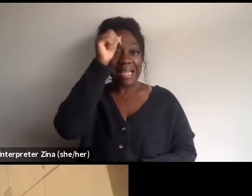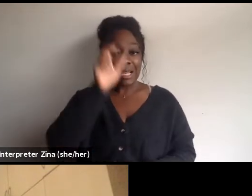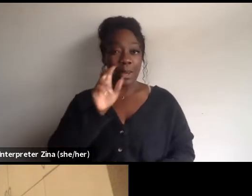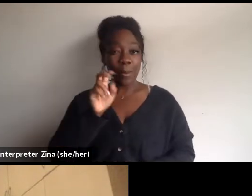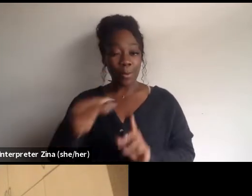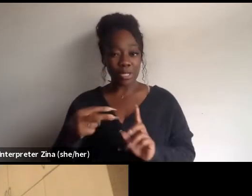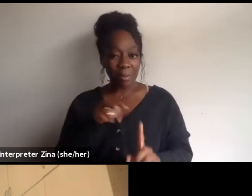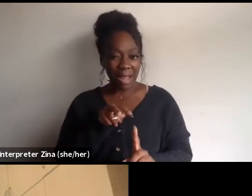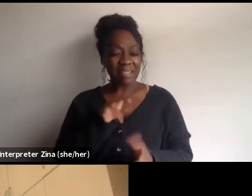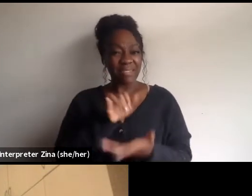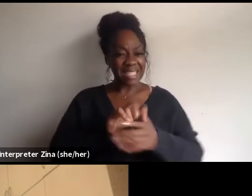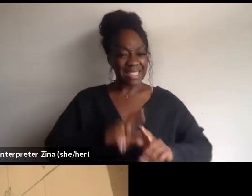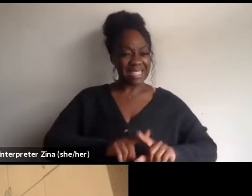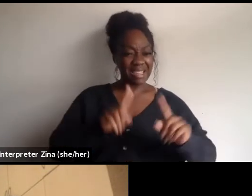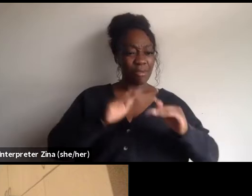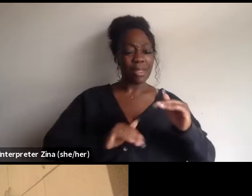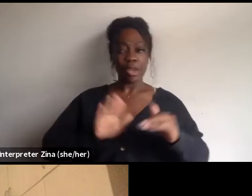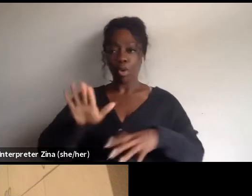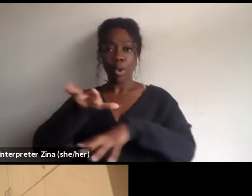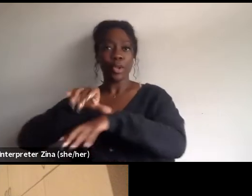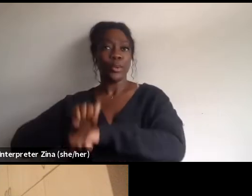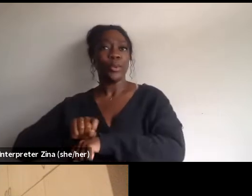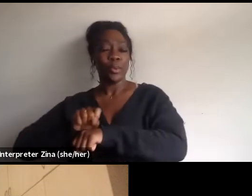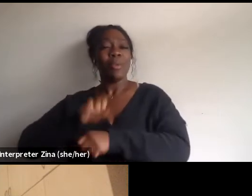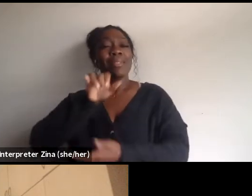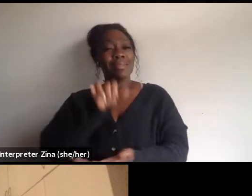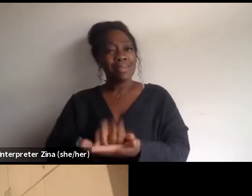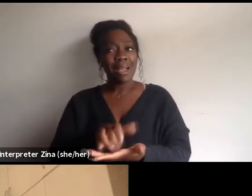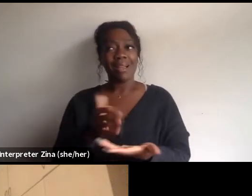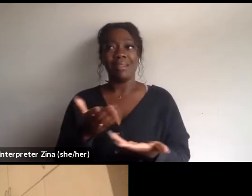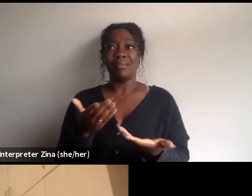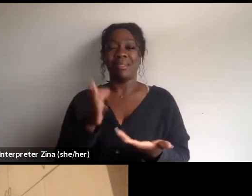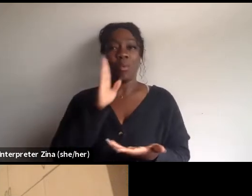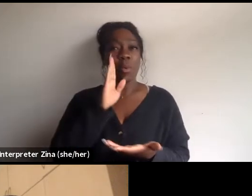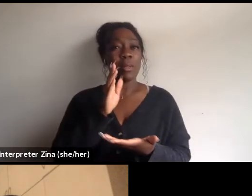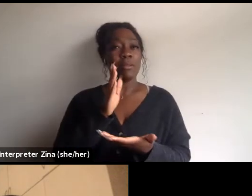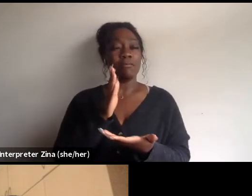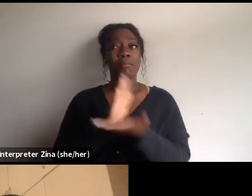so that you can constantly satisfy your curiosity.